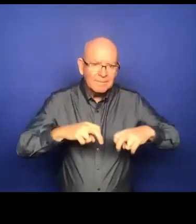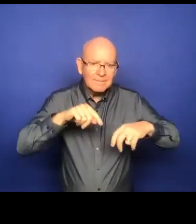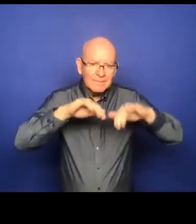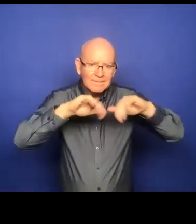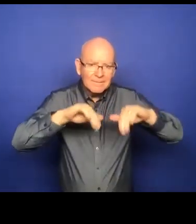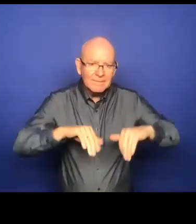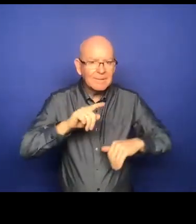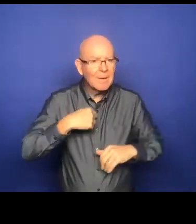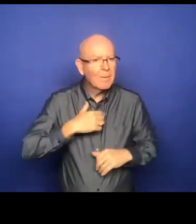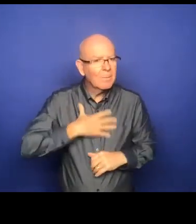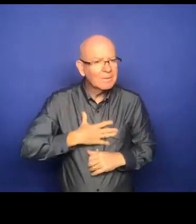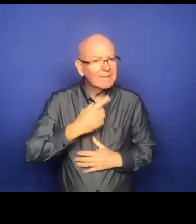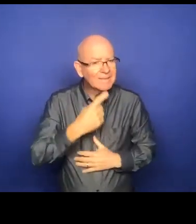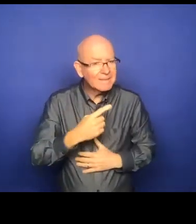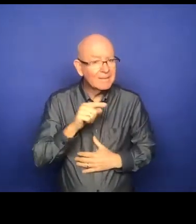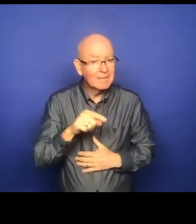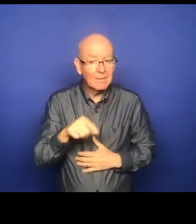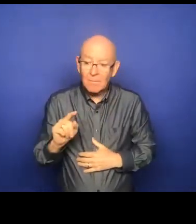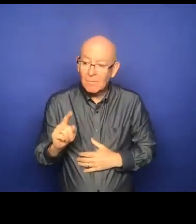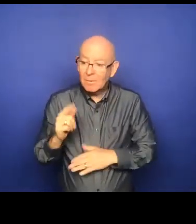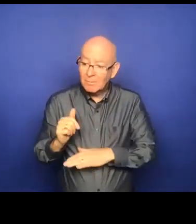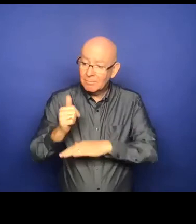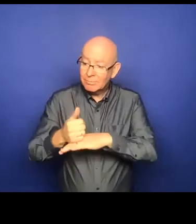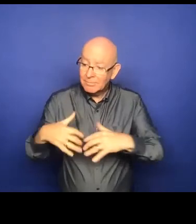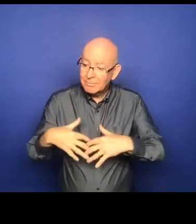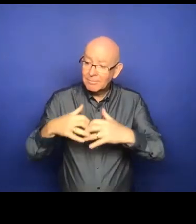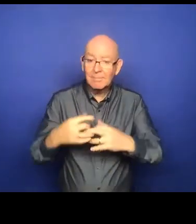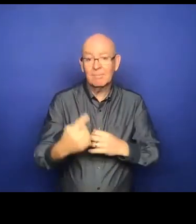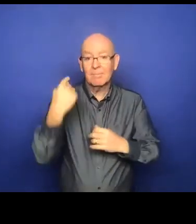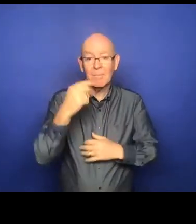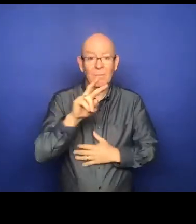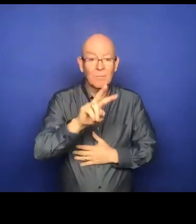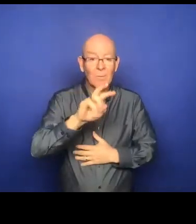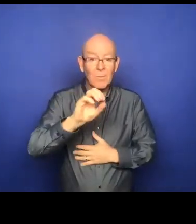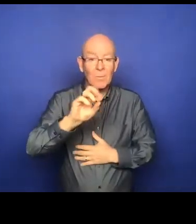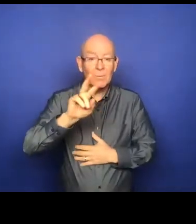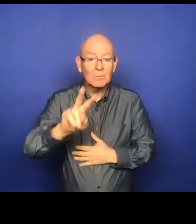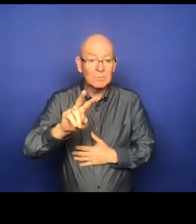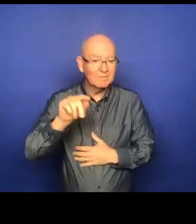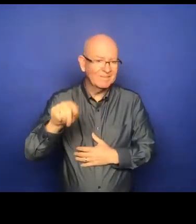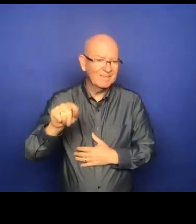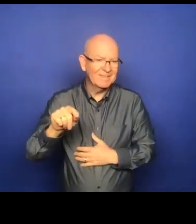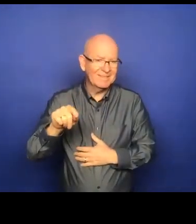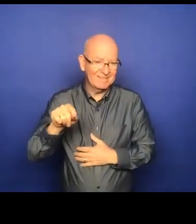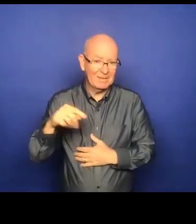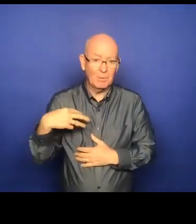Washington group was started, the group has developed a whole suite of data collection tools along with materials to support the use of these